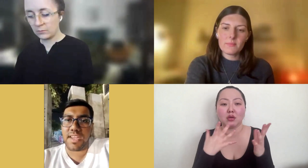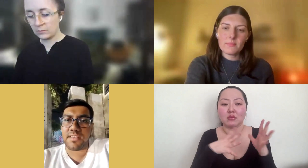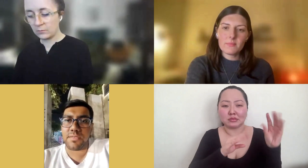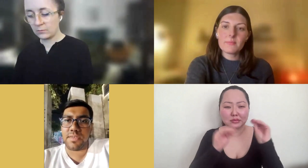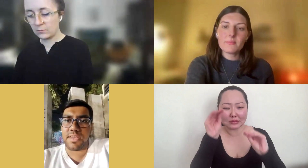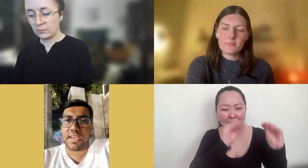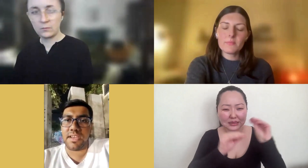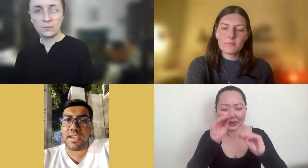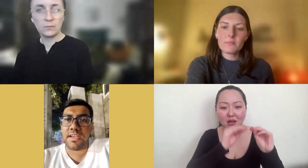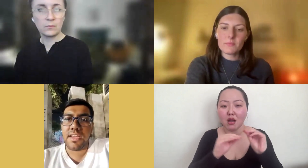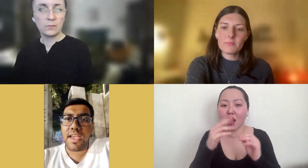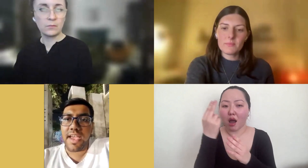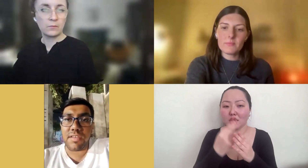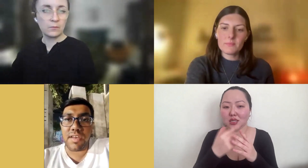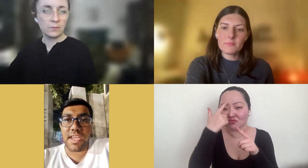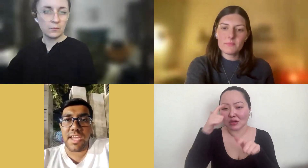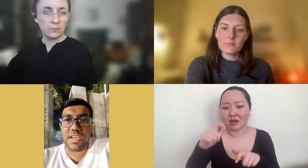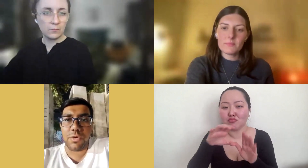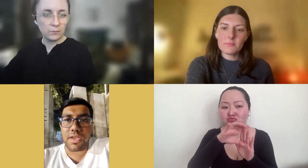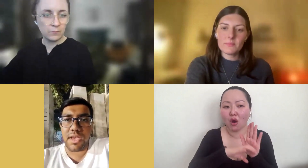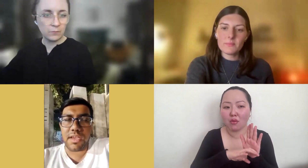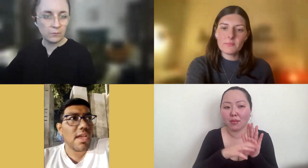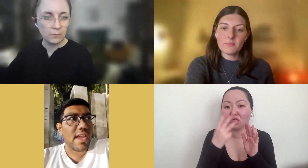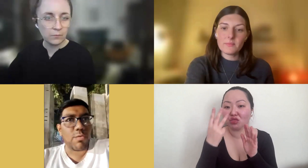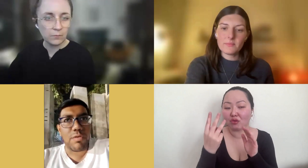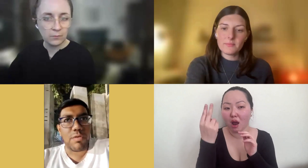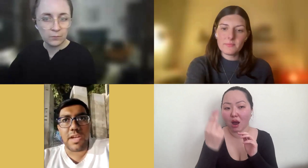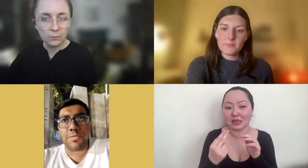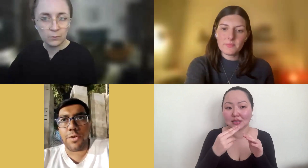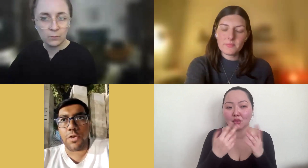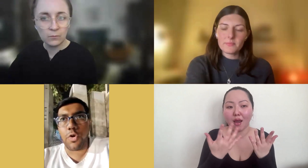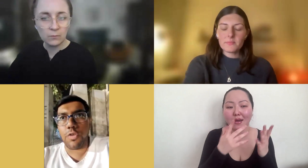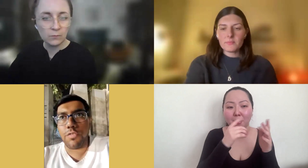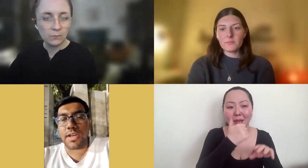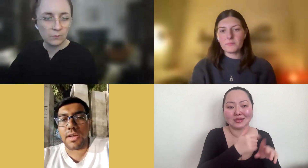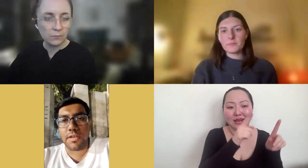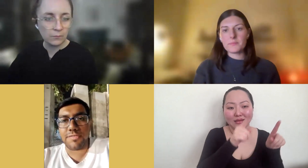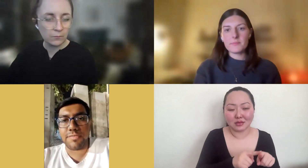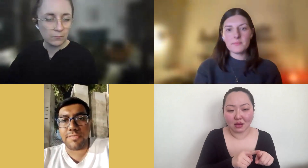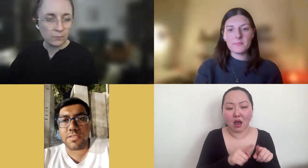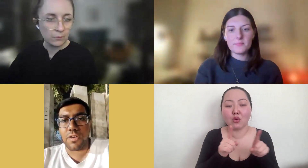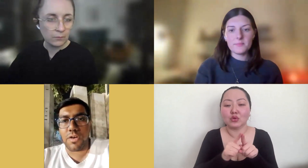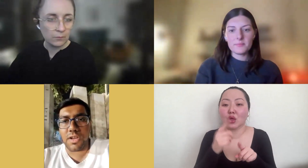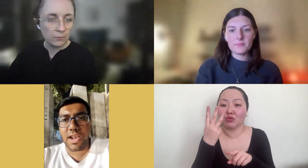programme with three artists in India and three in the UK, that would meet for over a couple of